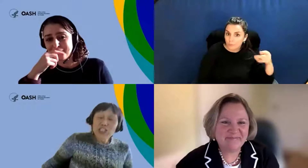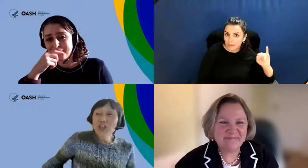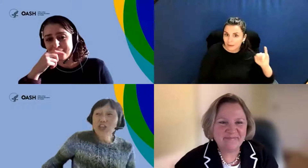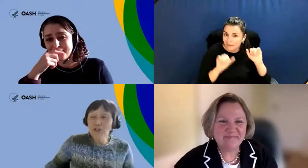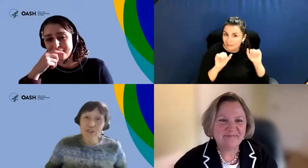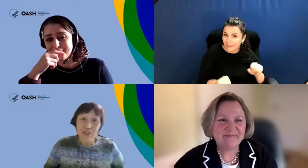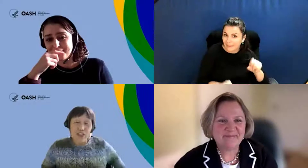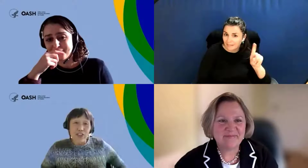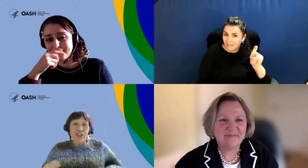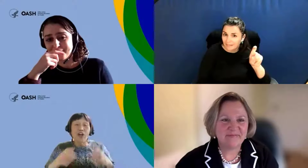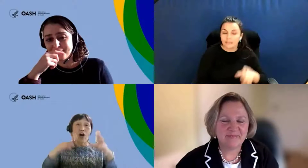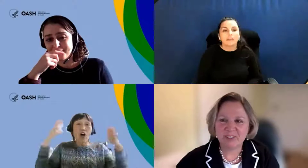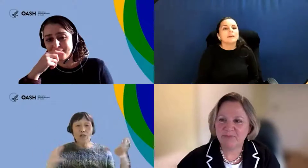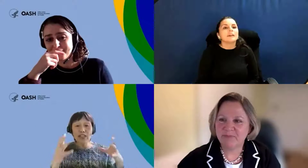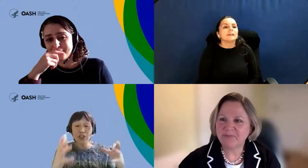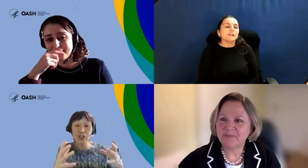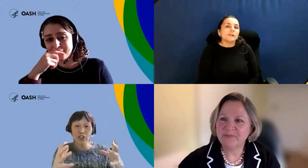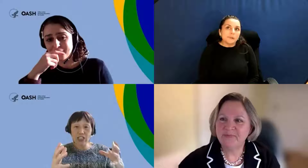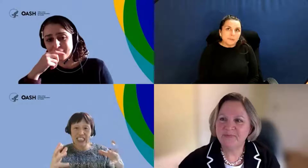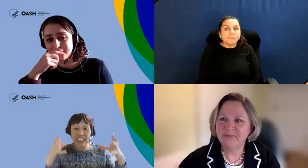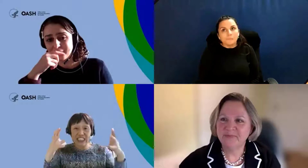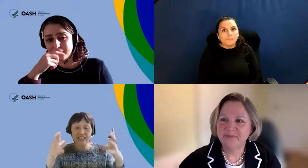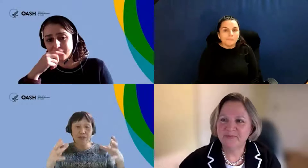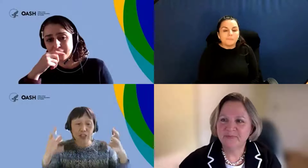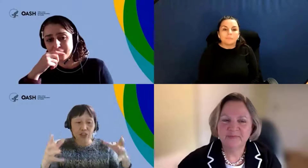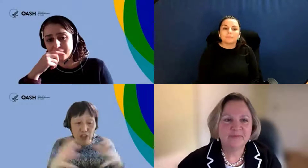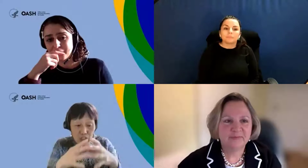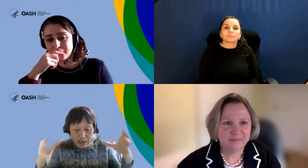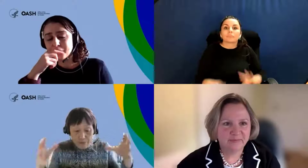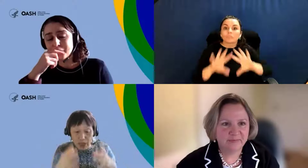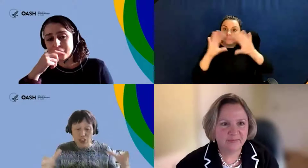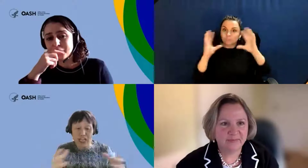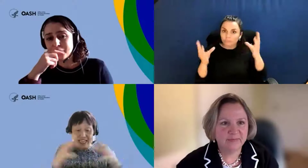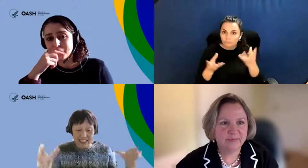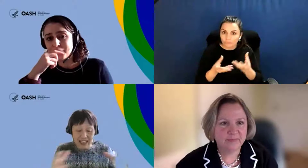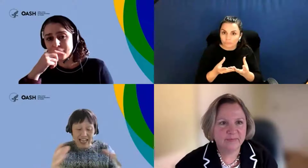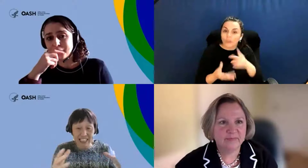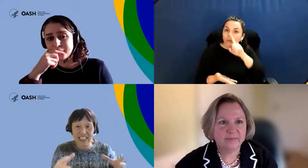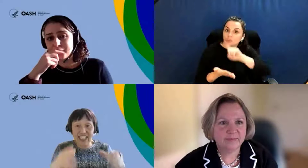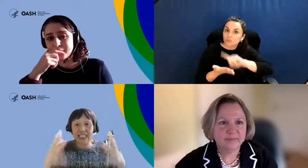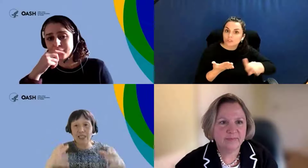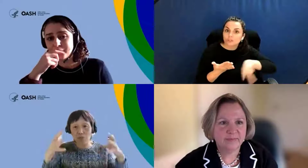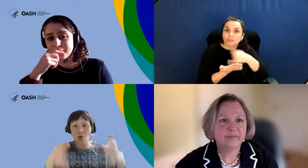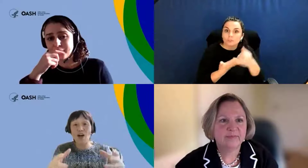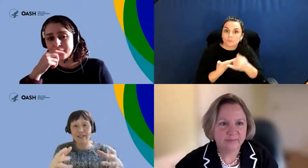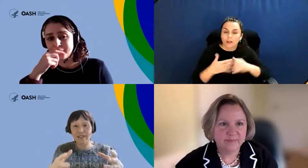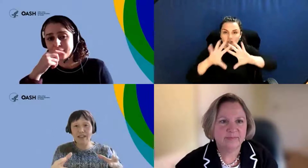Yvonne Lau: So the whole research is ... The research project entirely is seen as one,